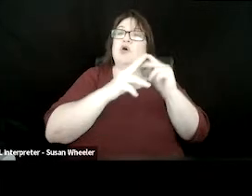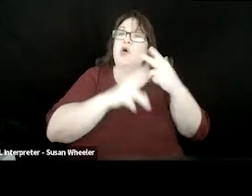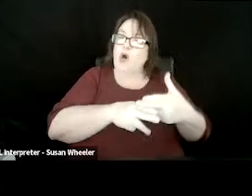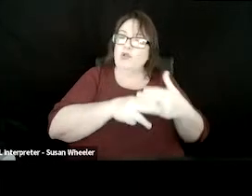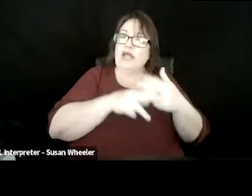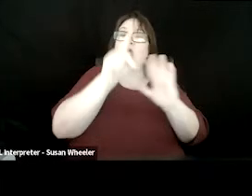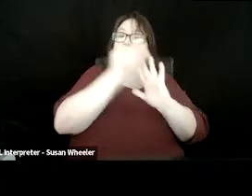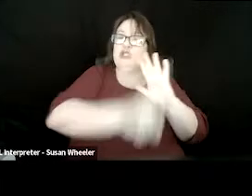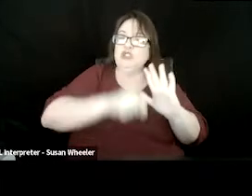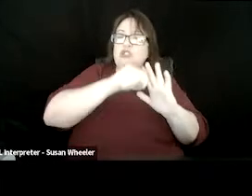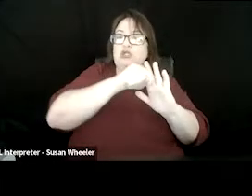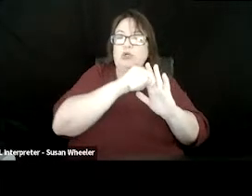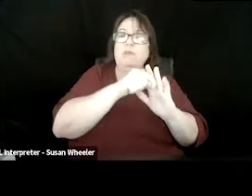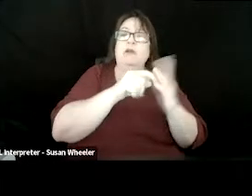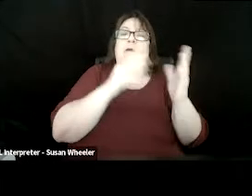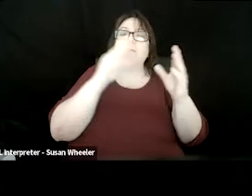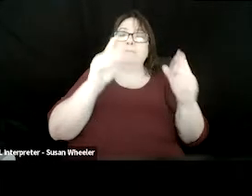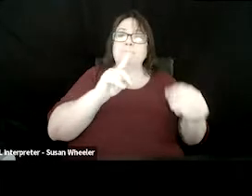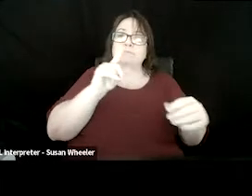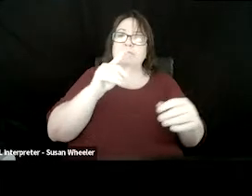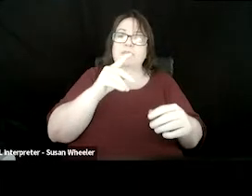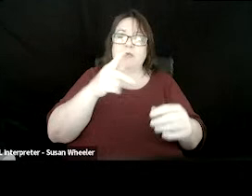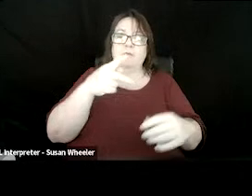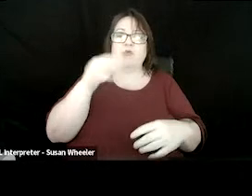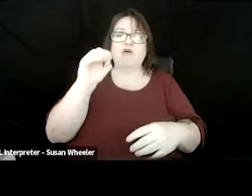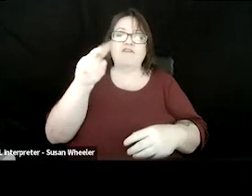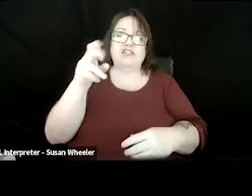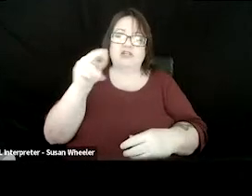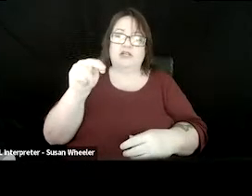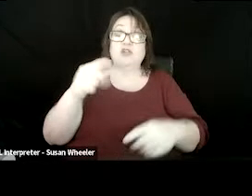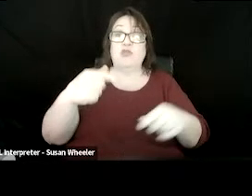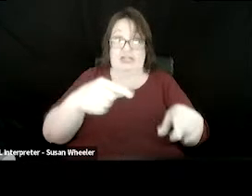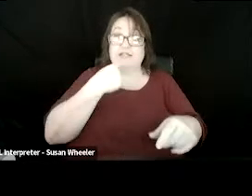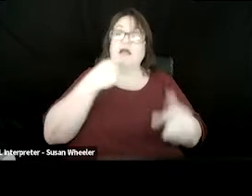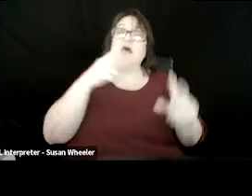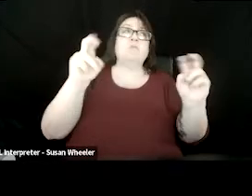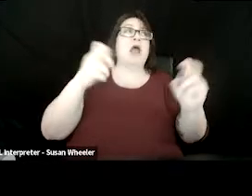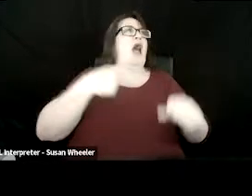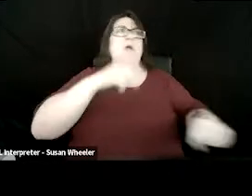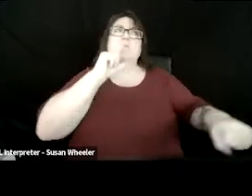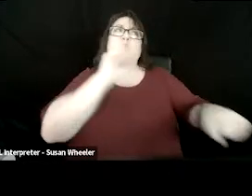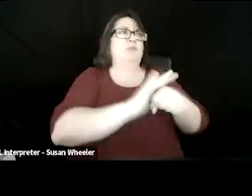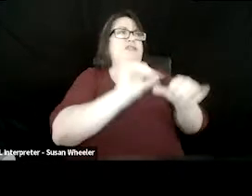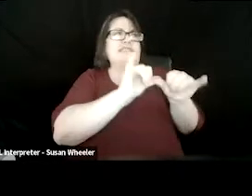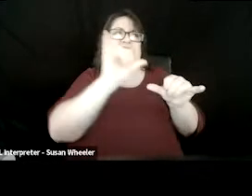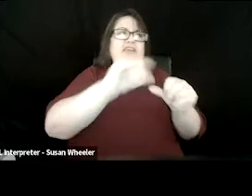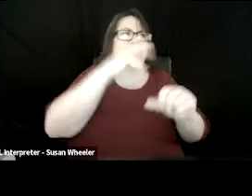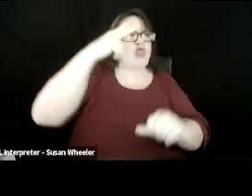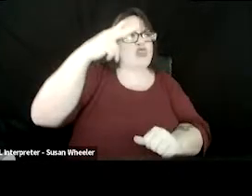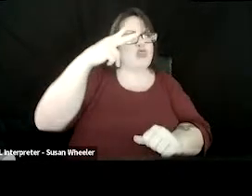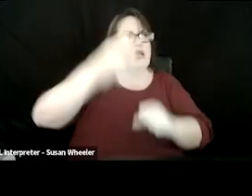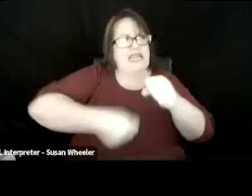where you're promising to stay with this employer for three years and you'll see the term of first day